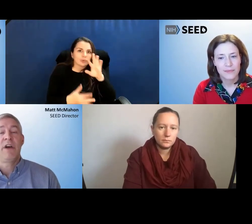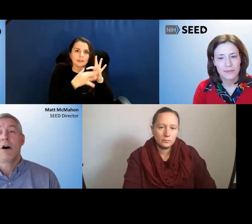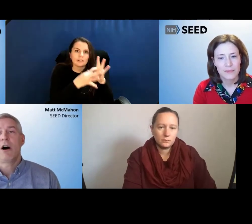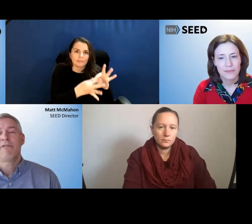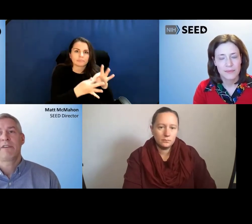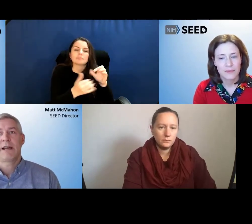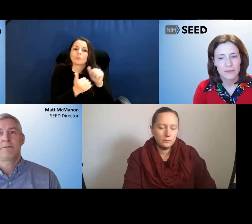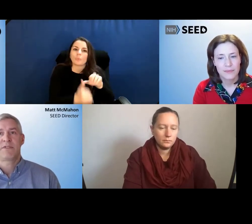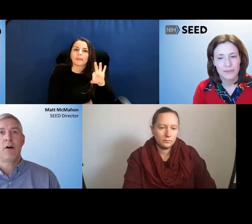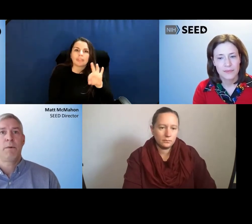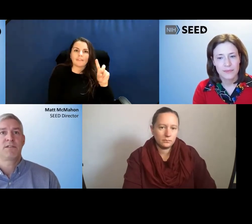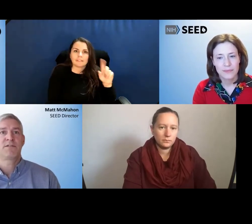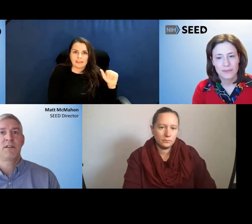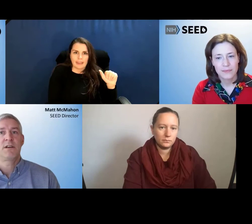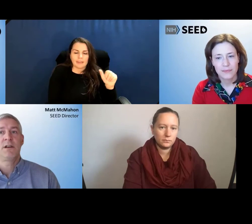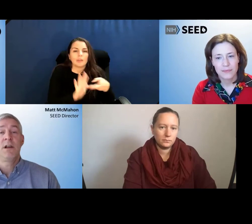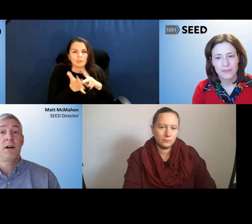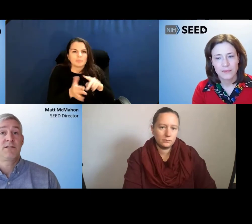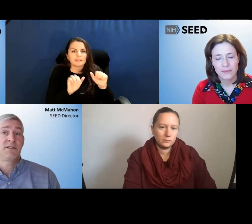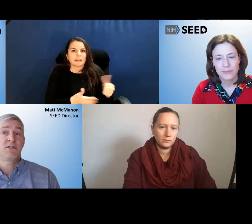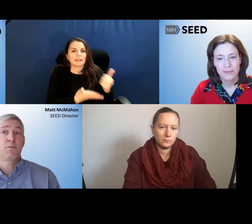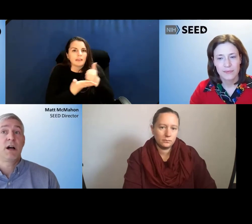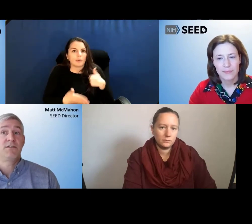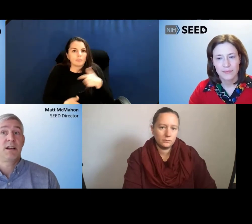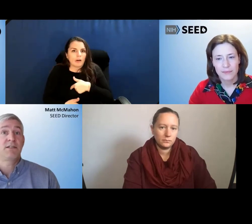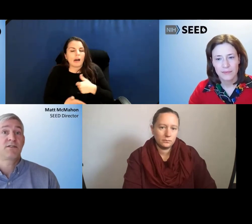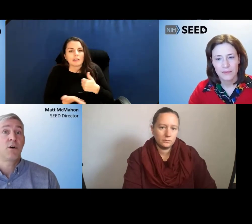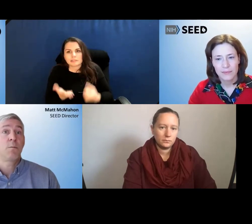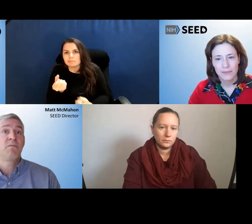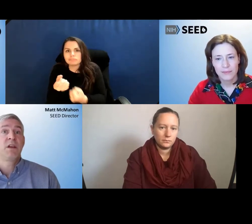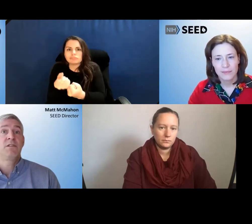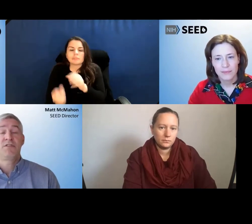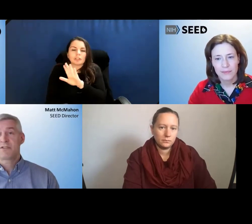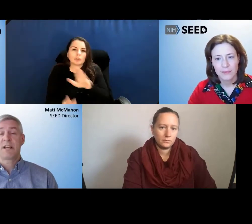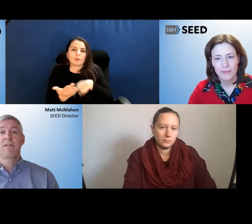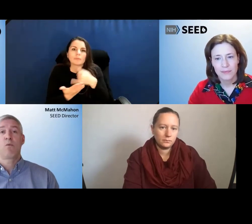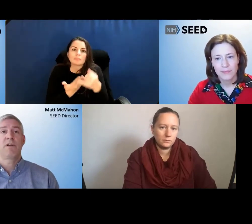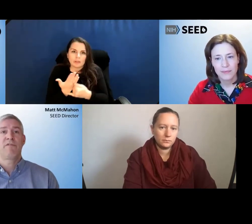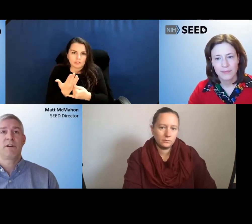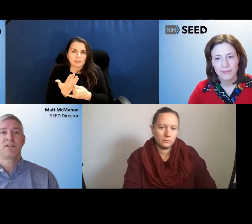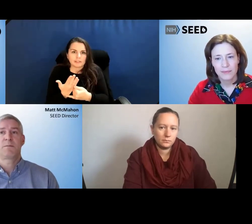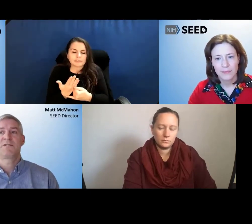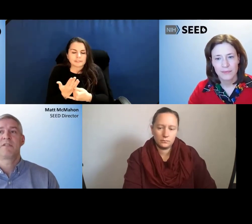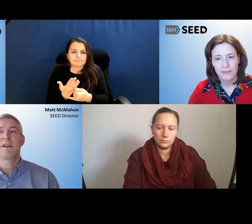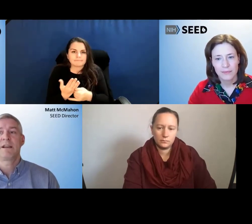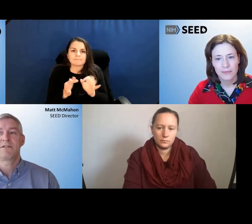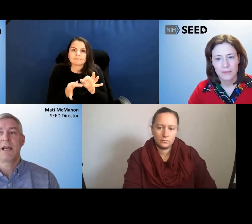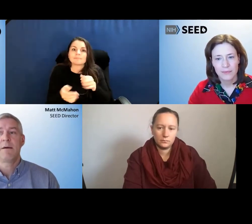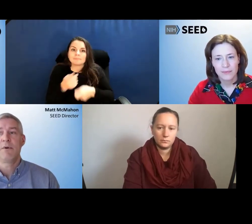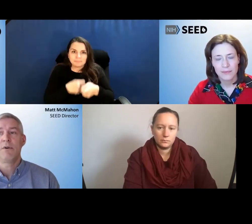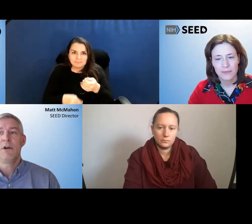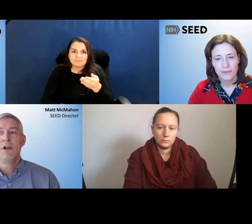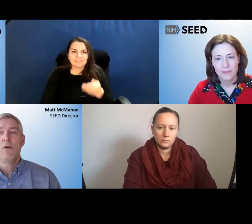that oftentimes help us to assist projects. So just to give one very specific example,